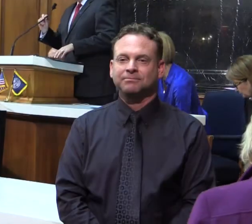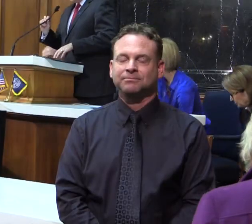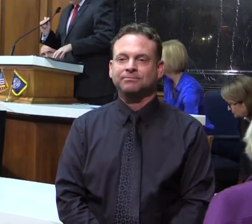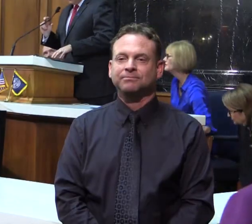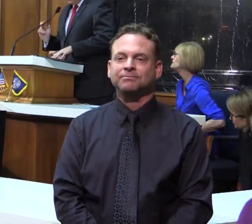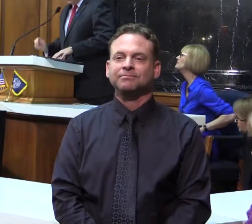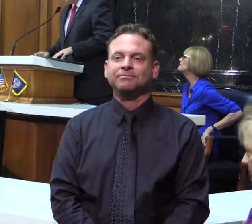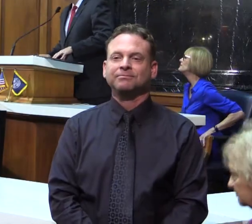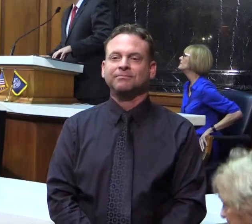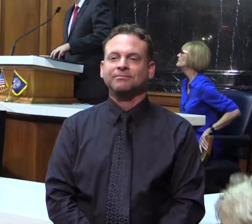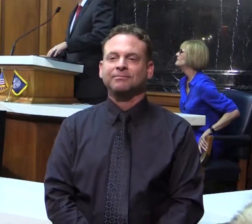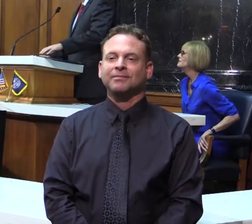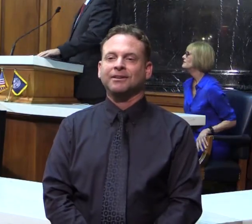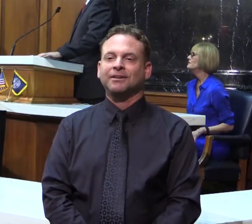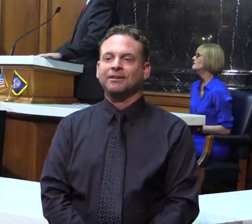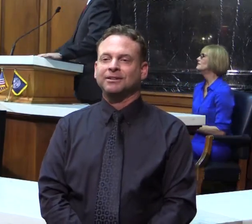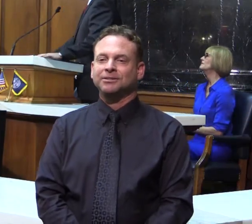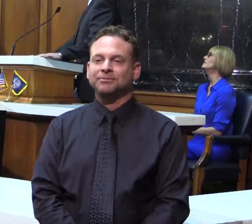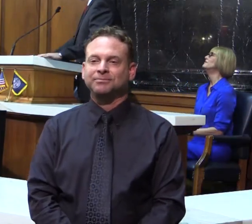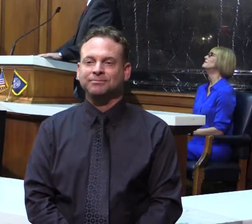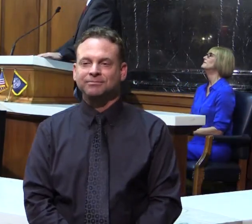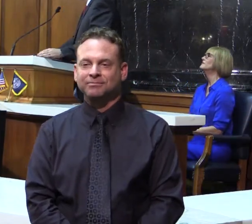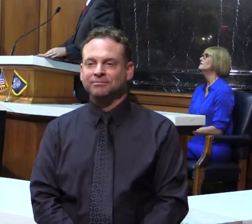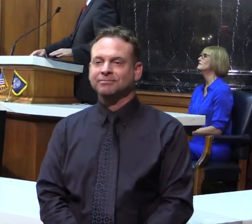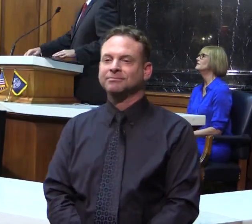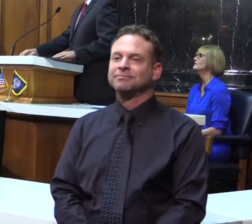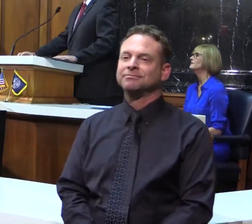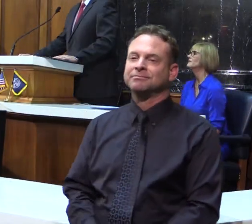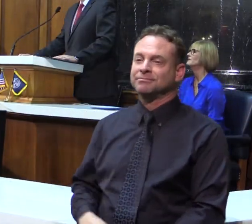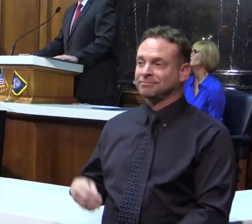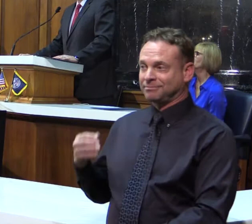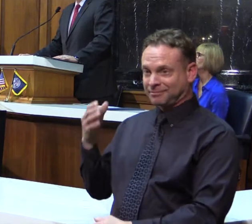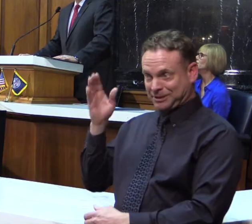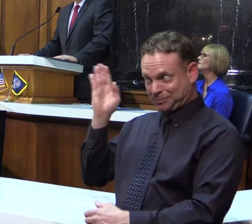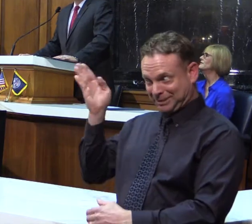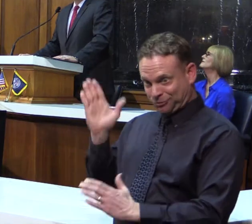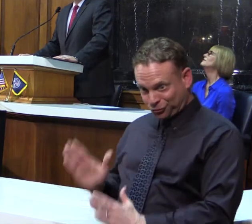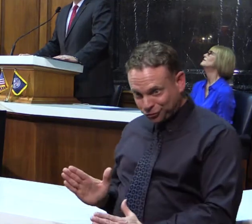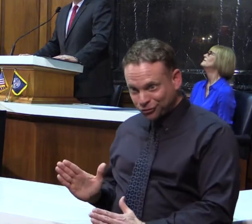Mr. Speaker … Mr. President …